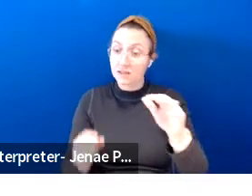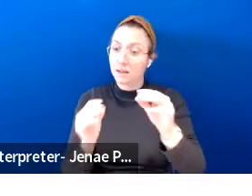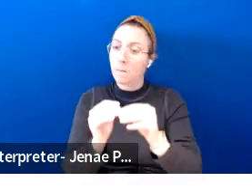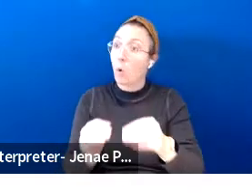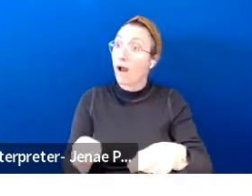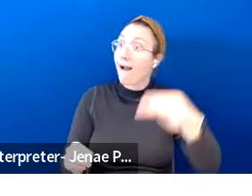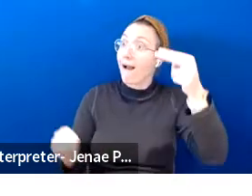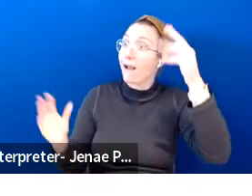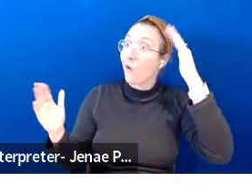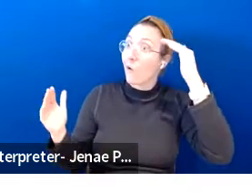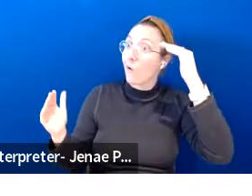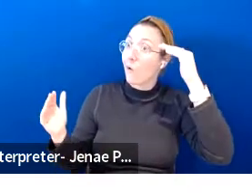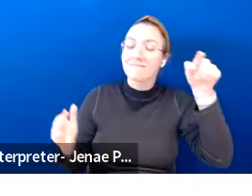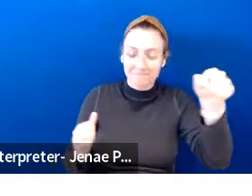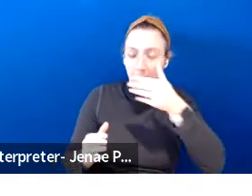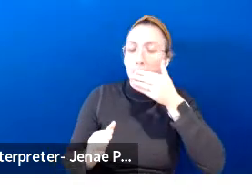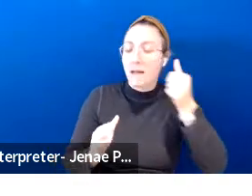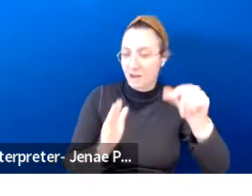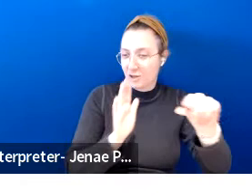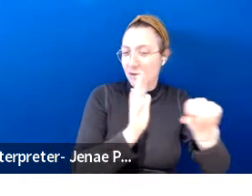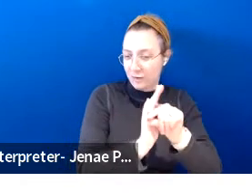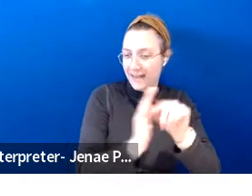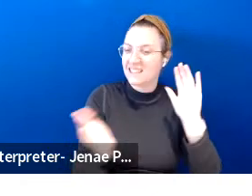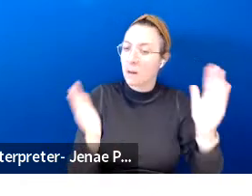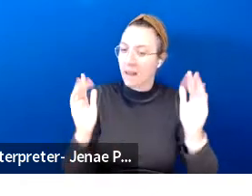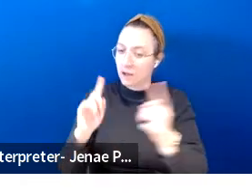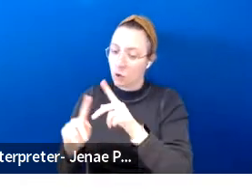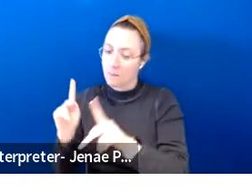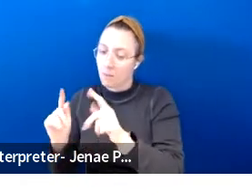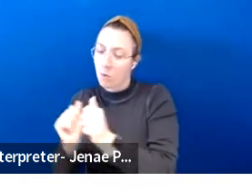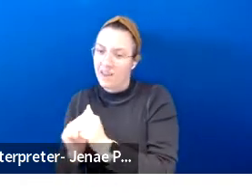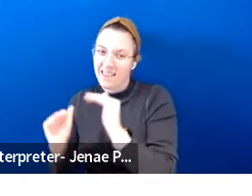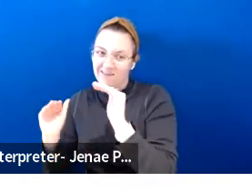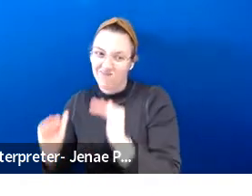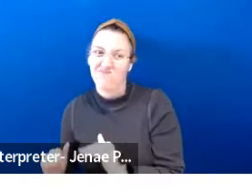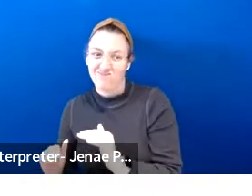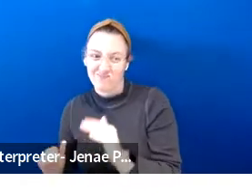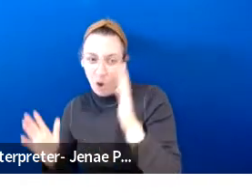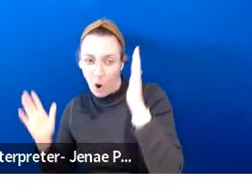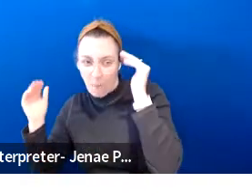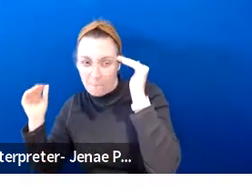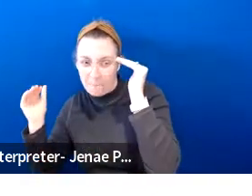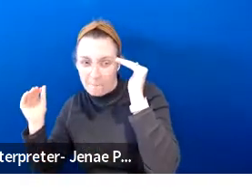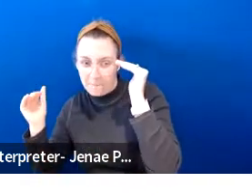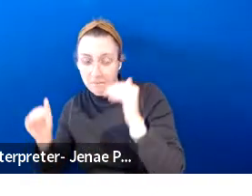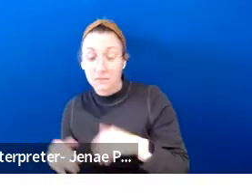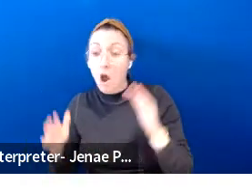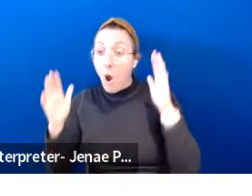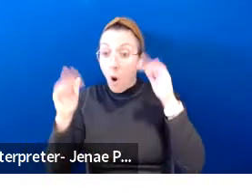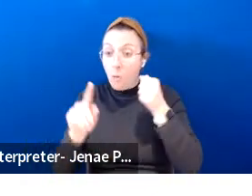got better grades than students with a lower level of hope. So hope impacts all, almost all aspects of our lives.